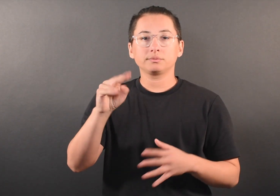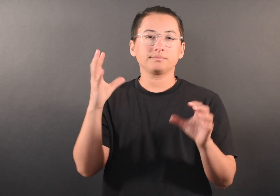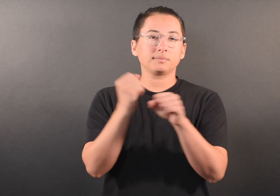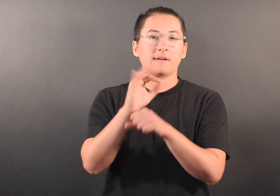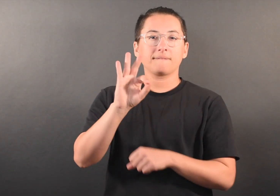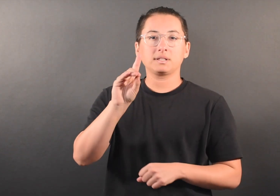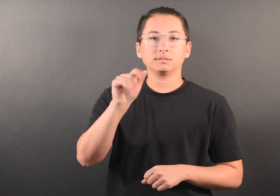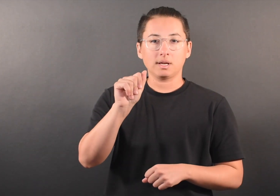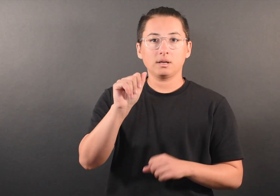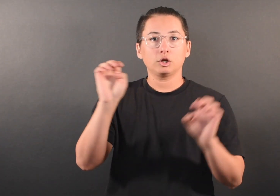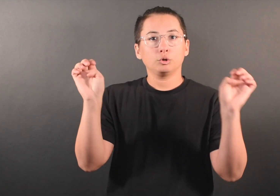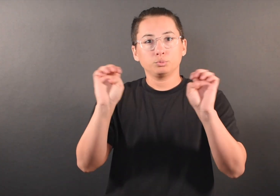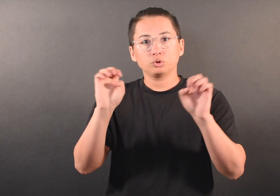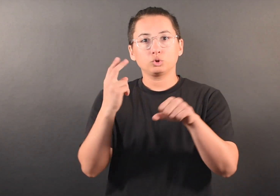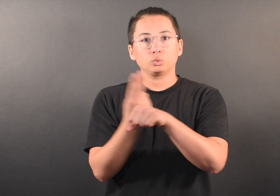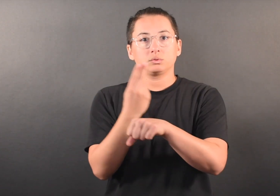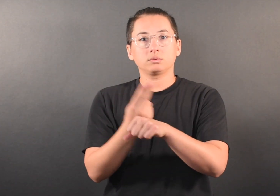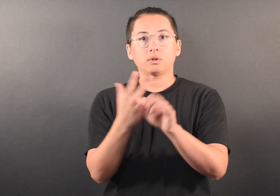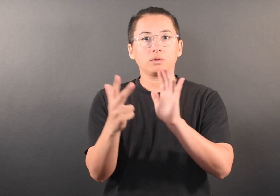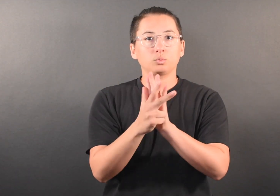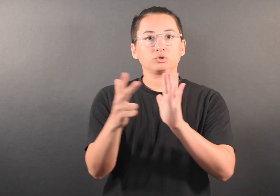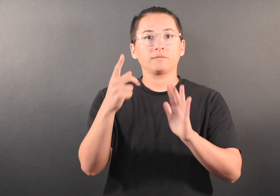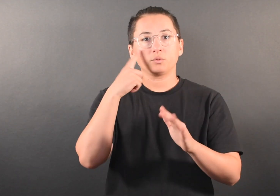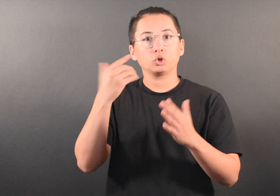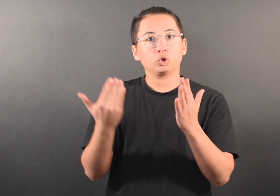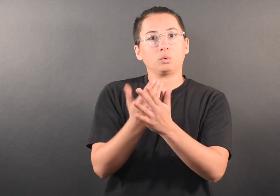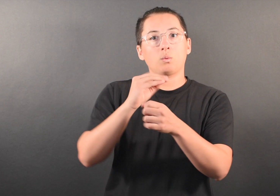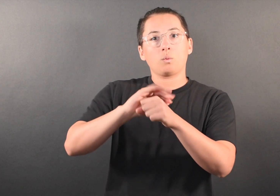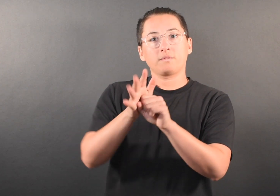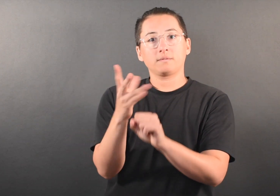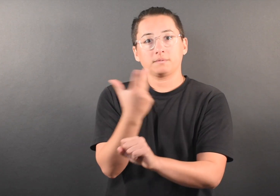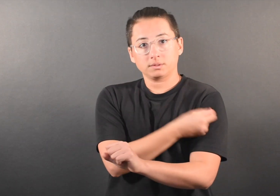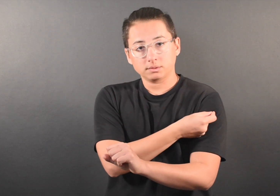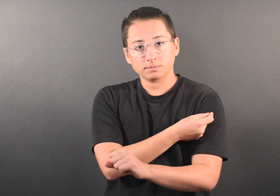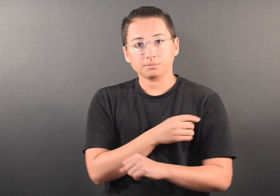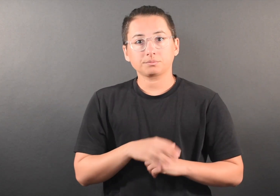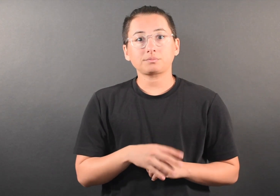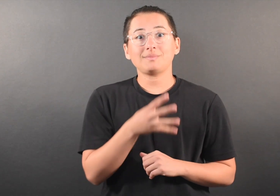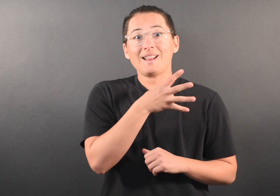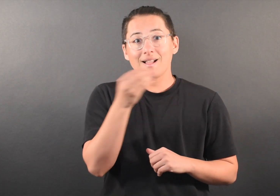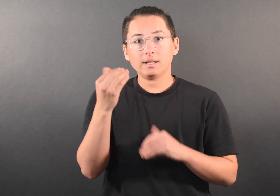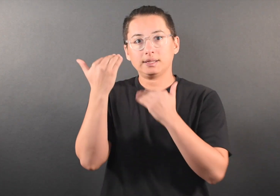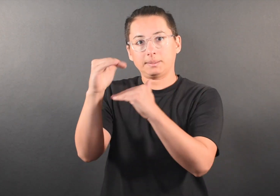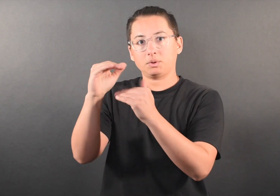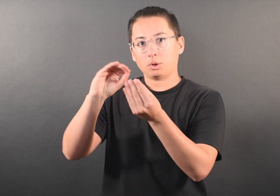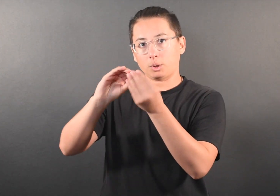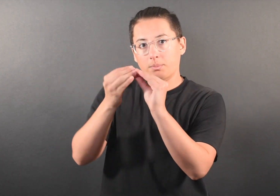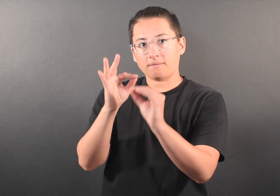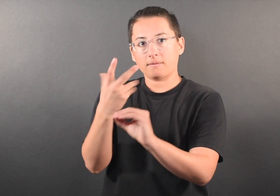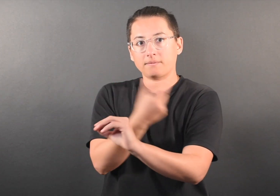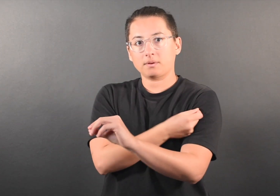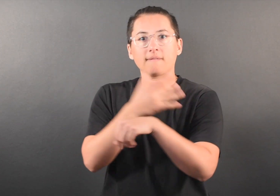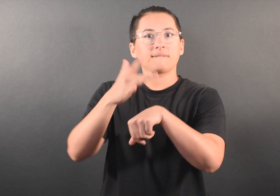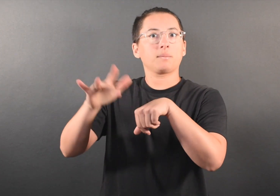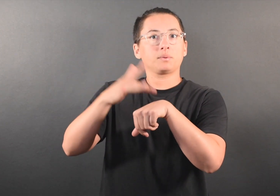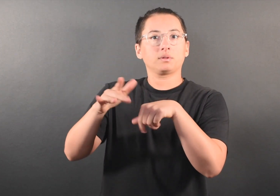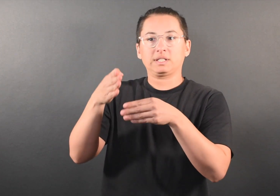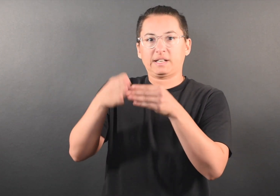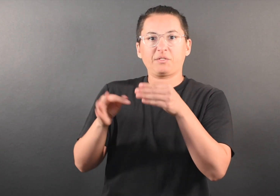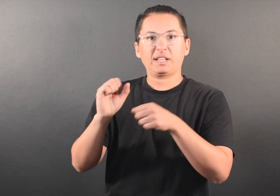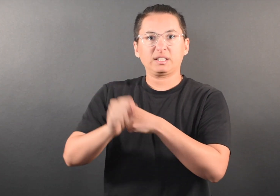(FDA) emergency use authorization for a new COVID-19 vaccine and a limited number of vaccines